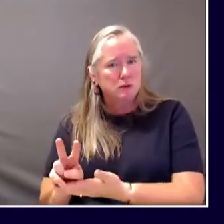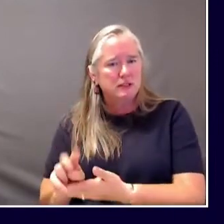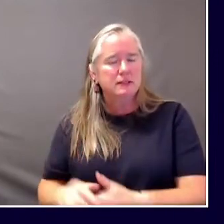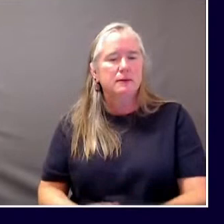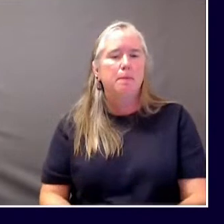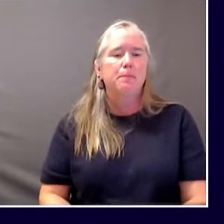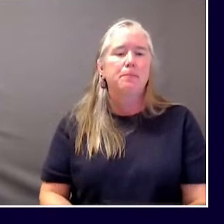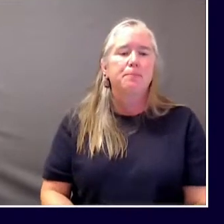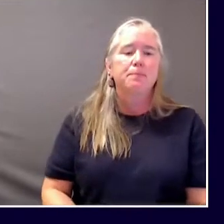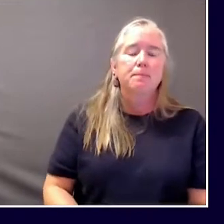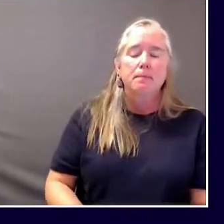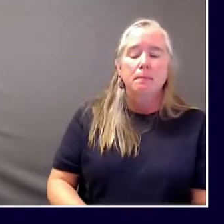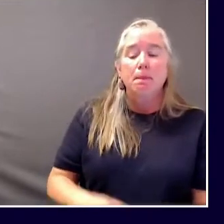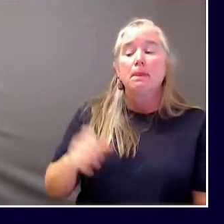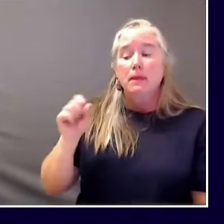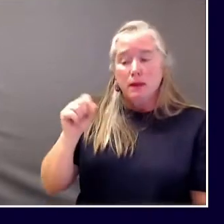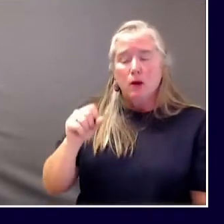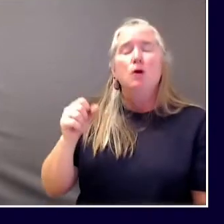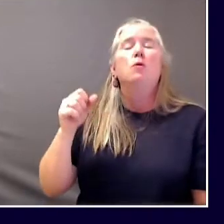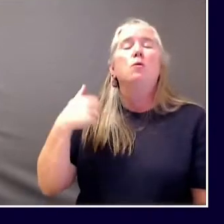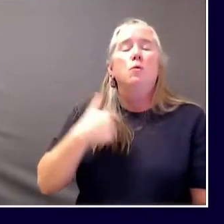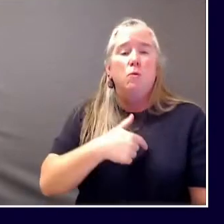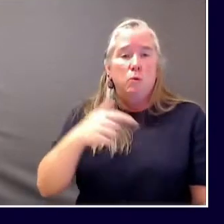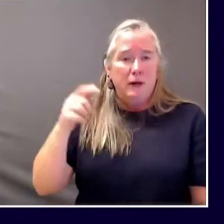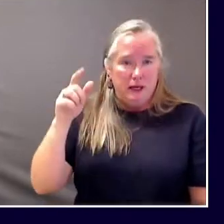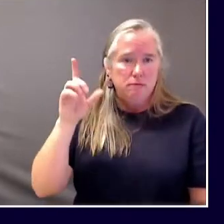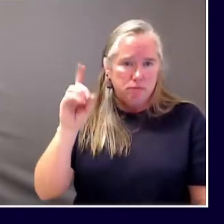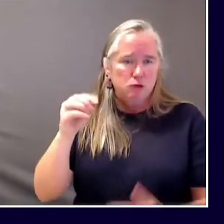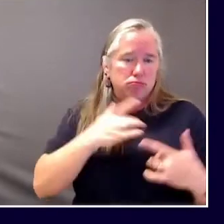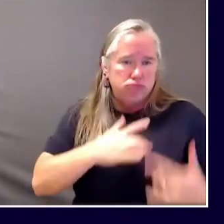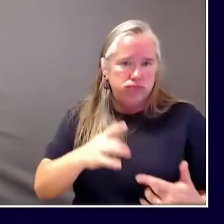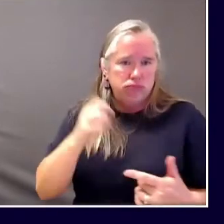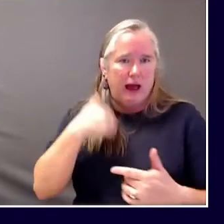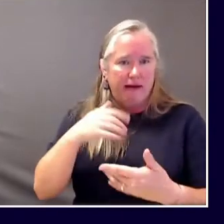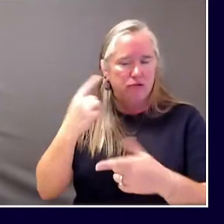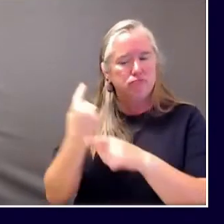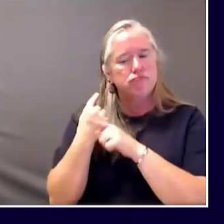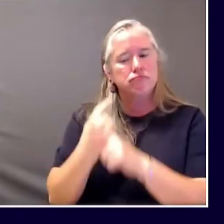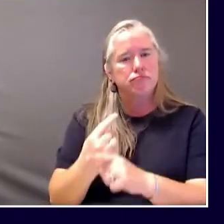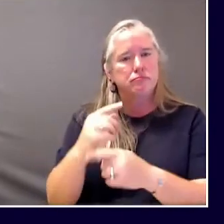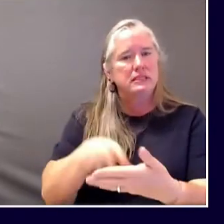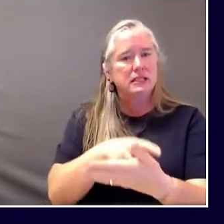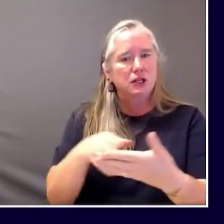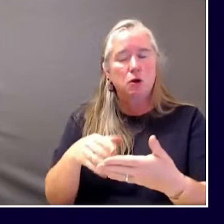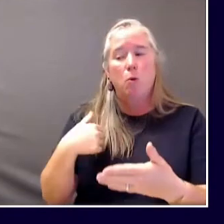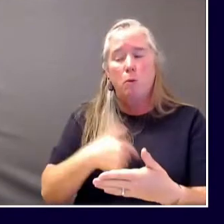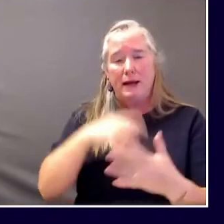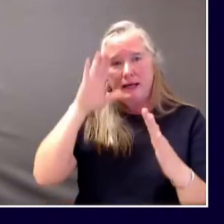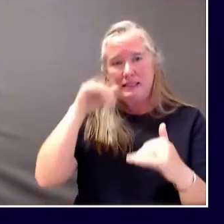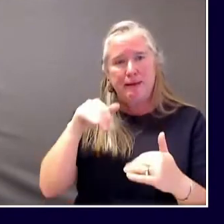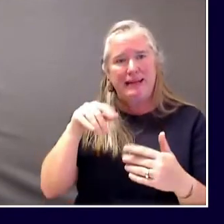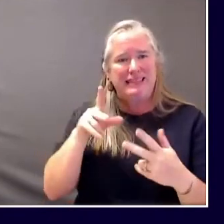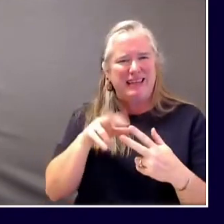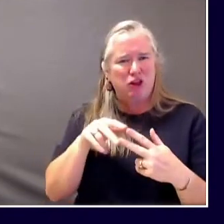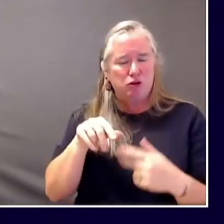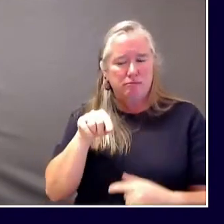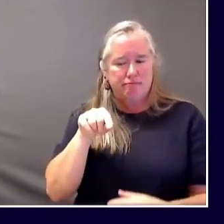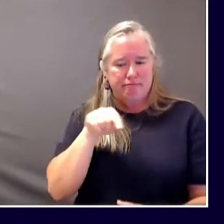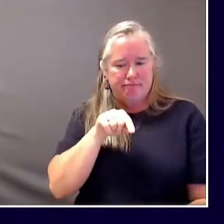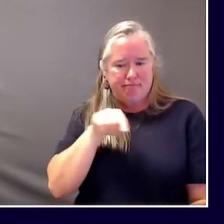schedule but we do anticipate doing that next update if not